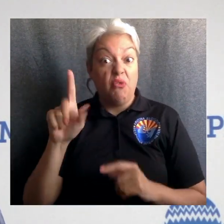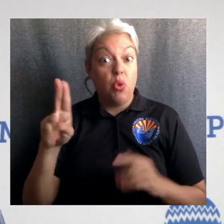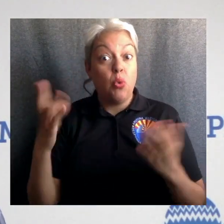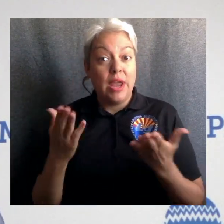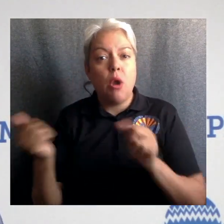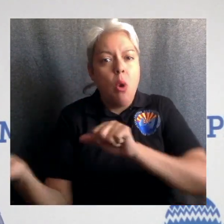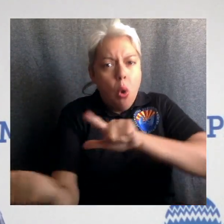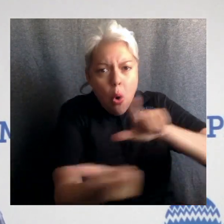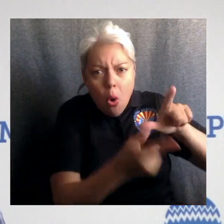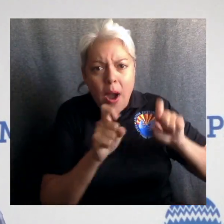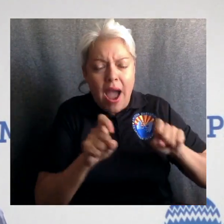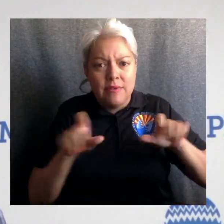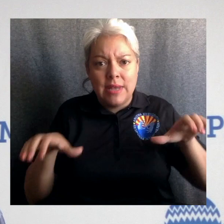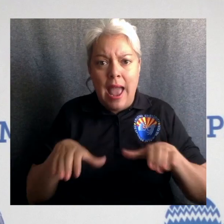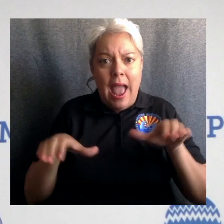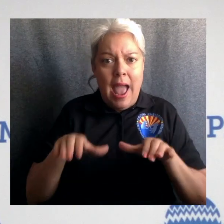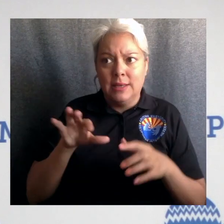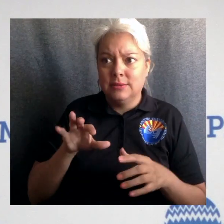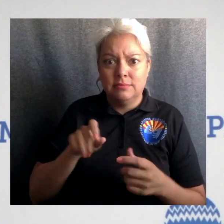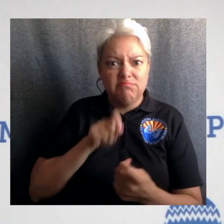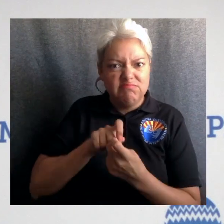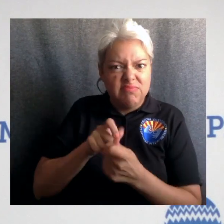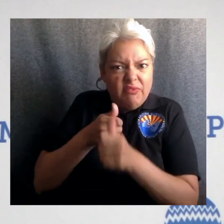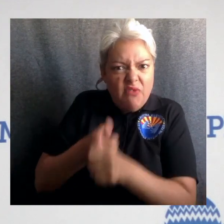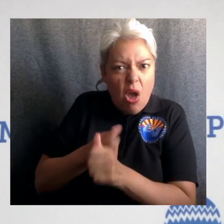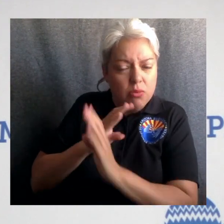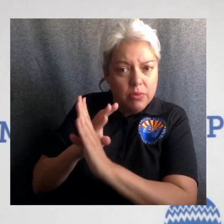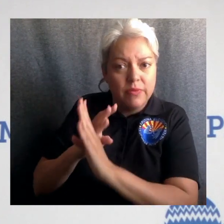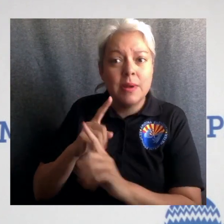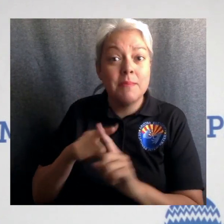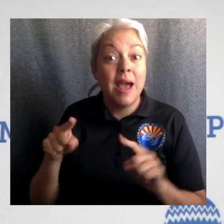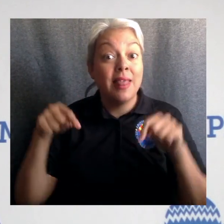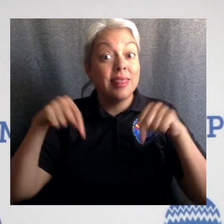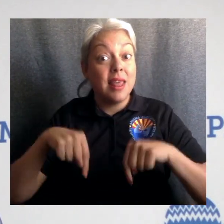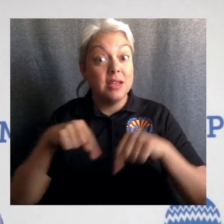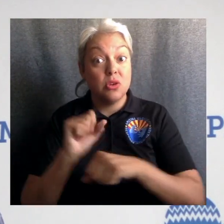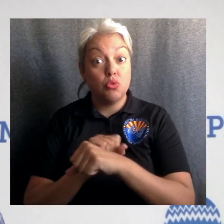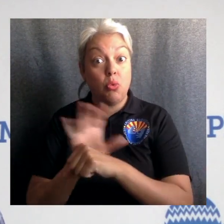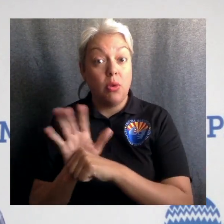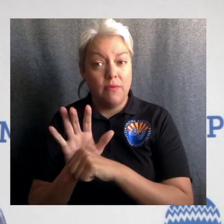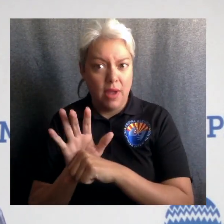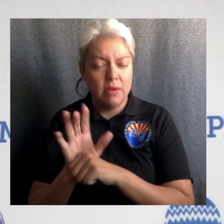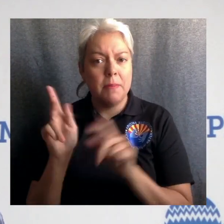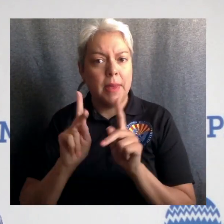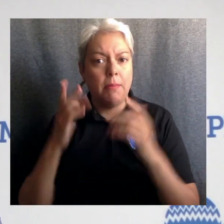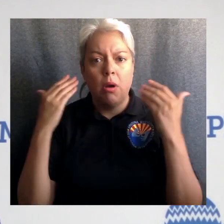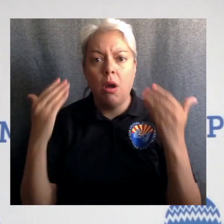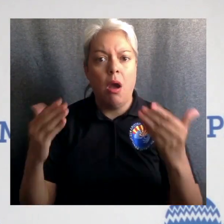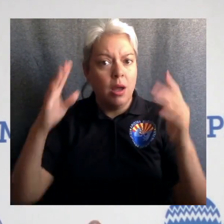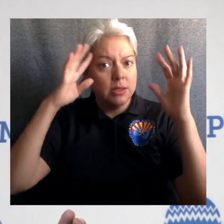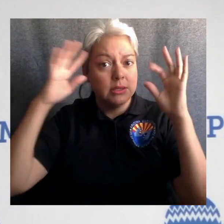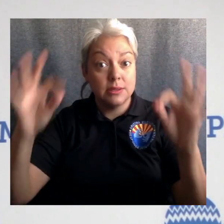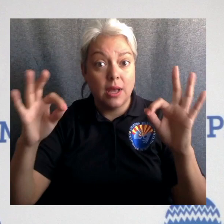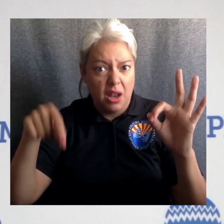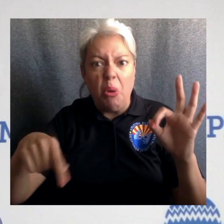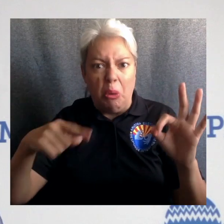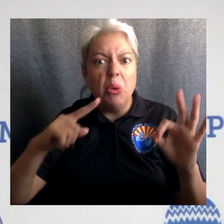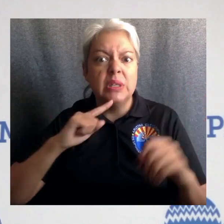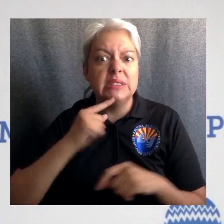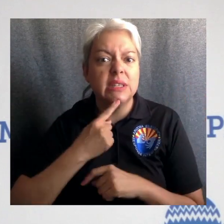But very quickly society made the decision that this disease is bad enough that we went into lock down.